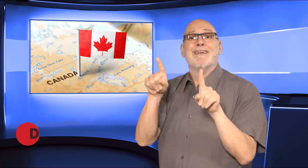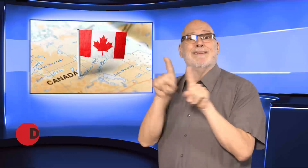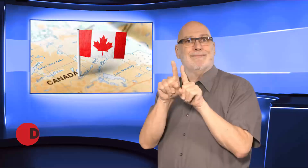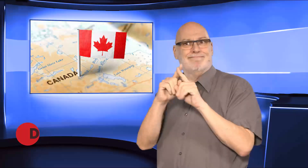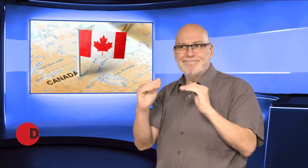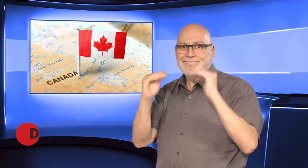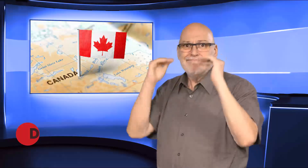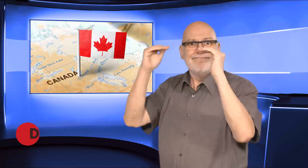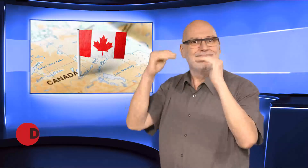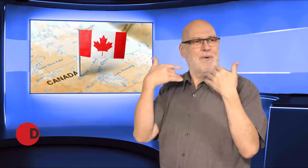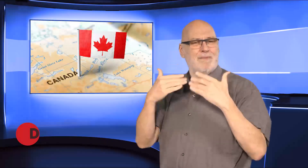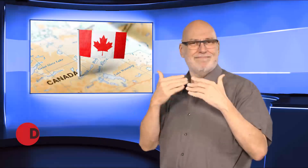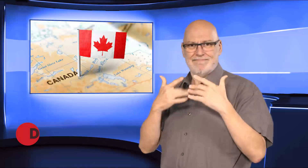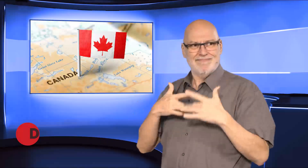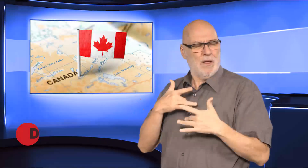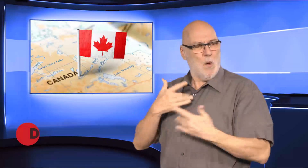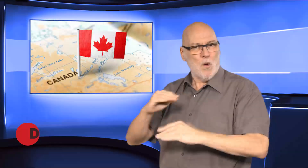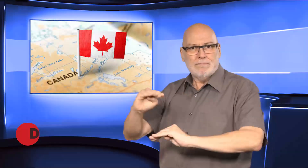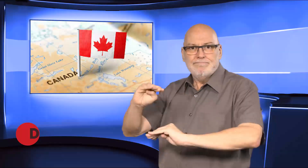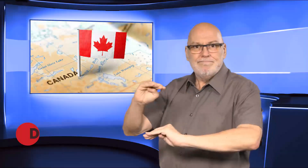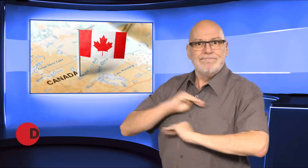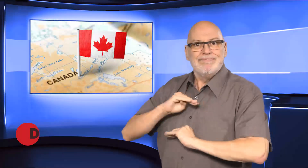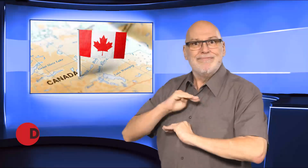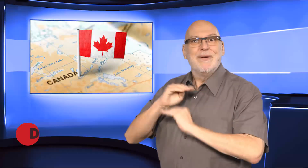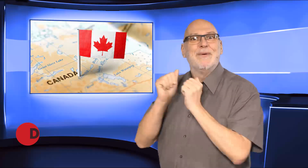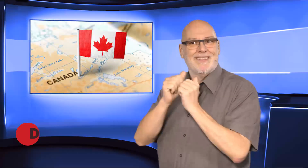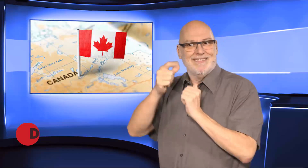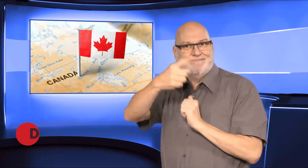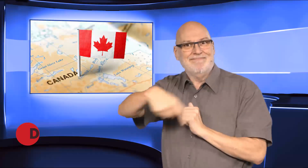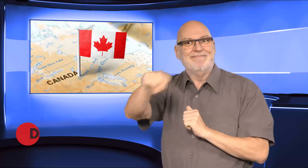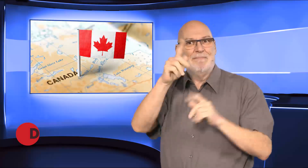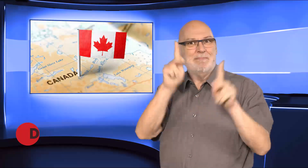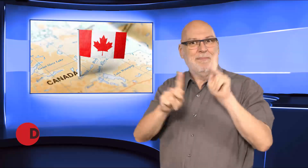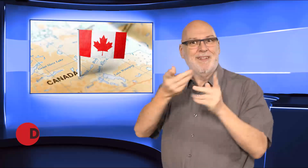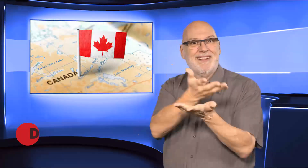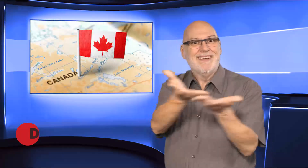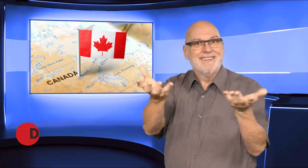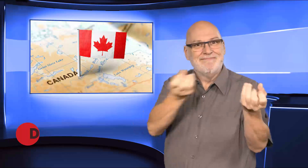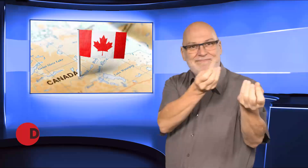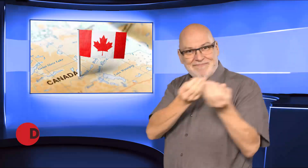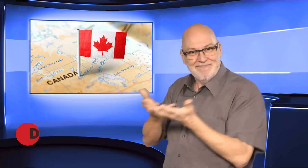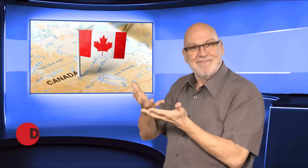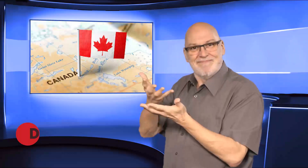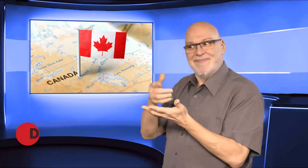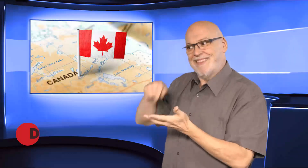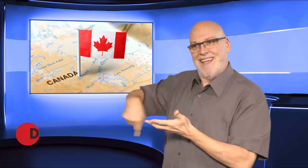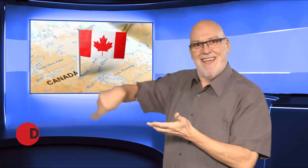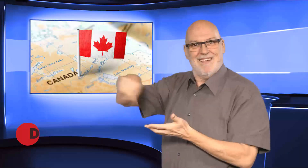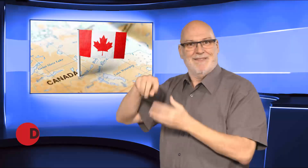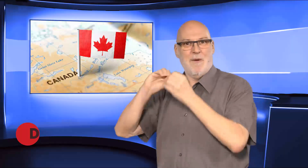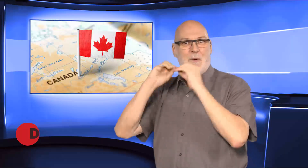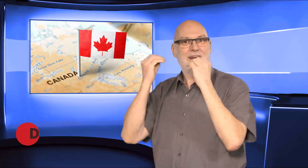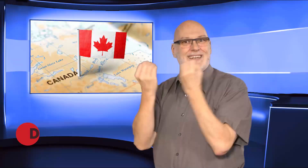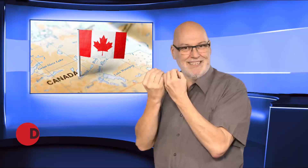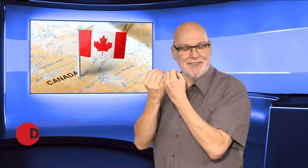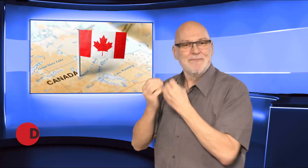and high levels of satisfaction from people who interact with our organization.